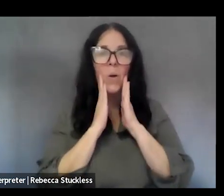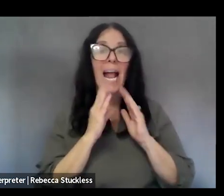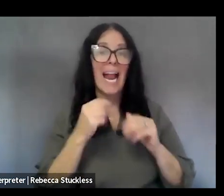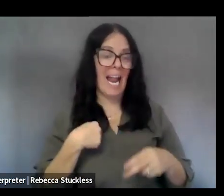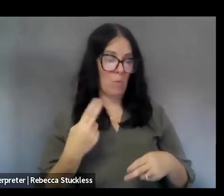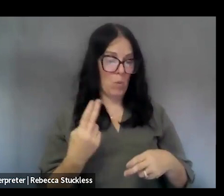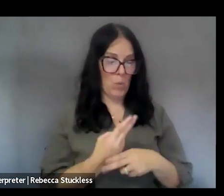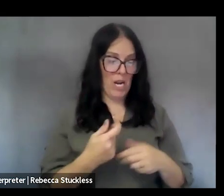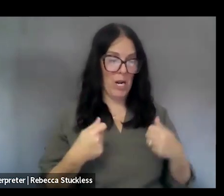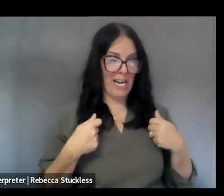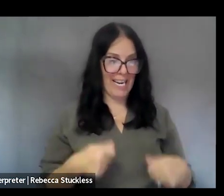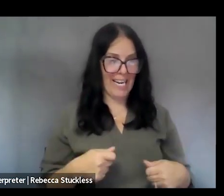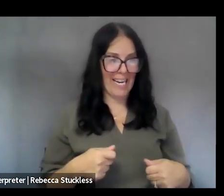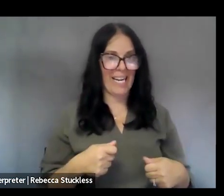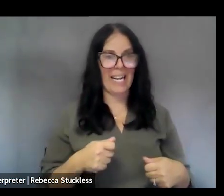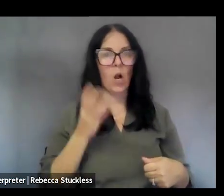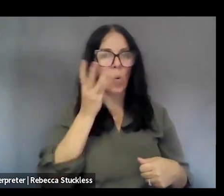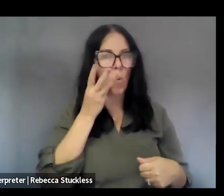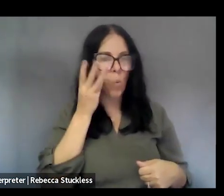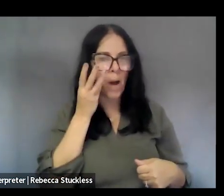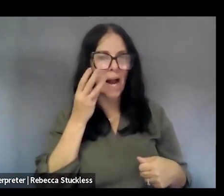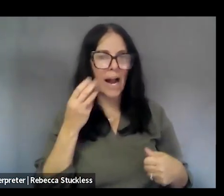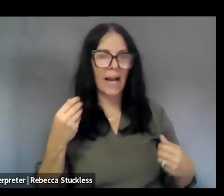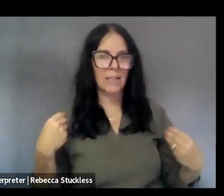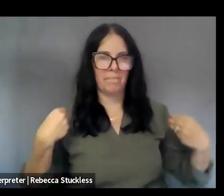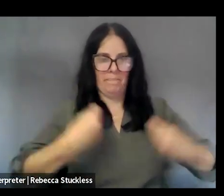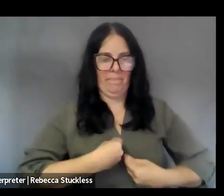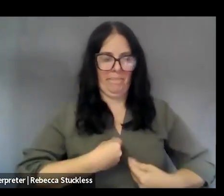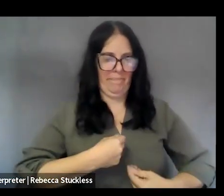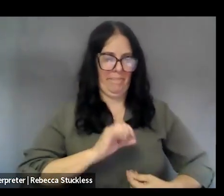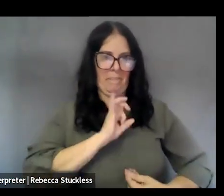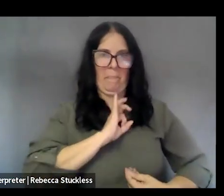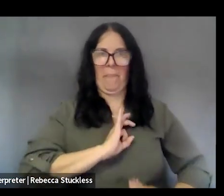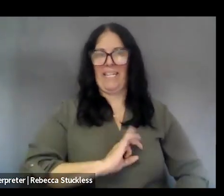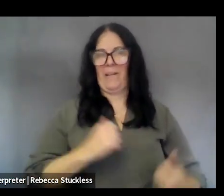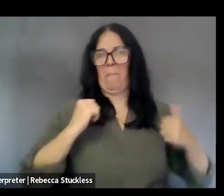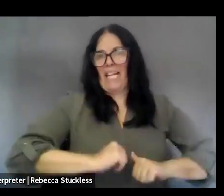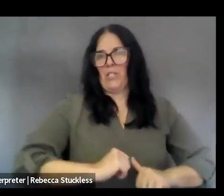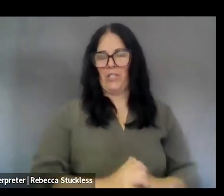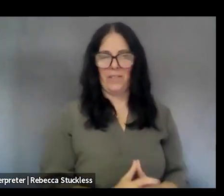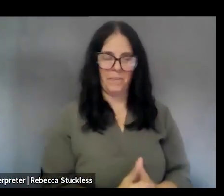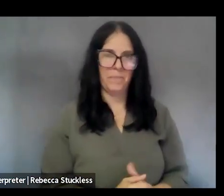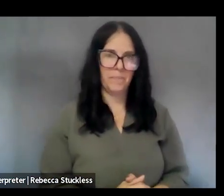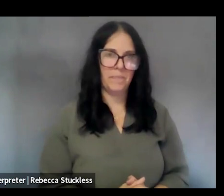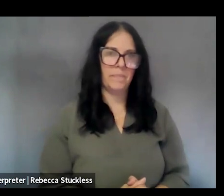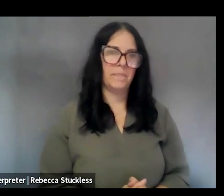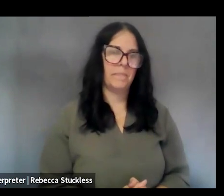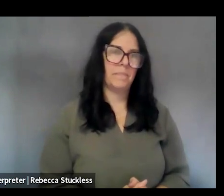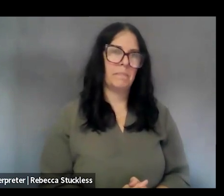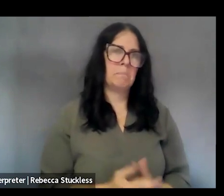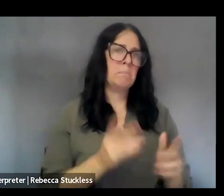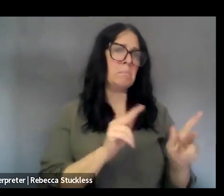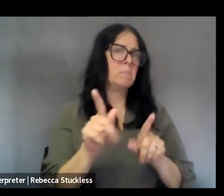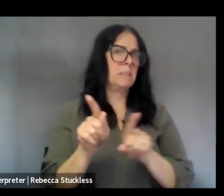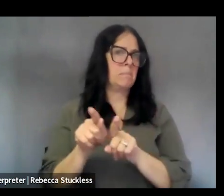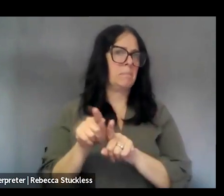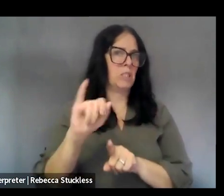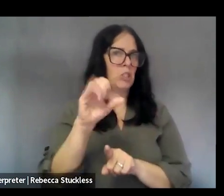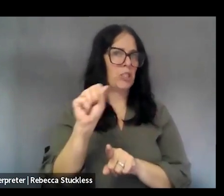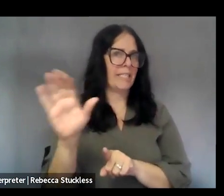a wine toned Blazer. So sort of akin to Jess, the topic of autoimmunity